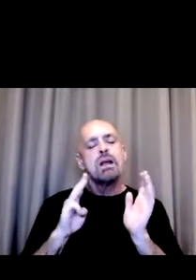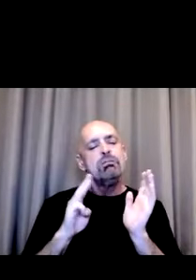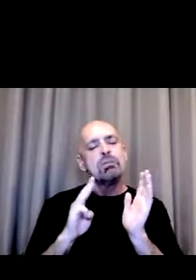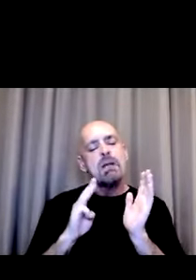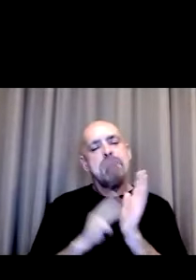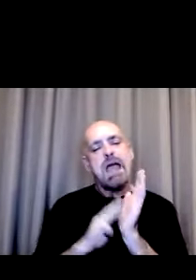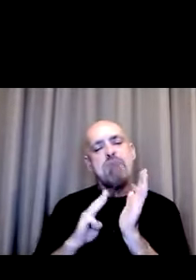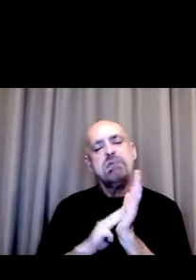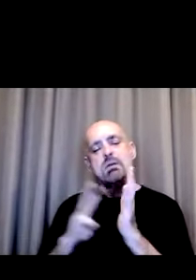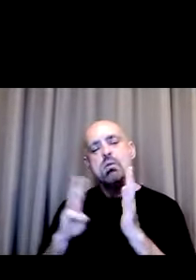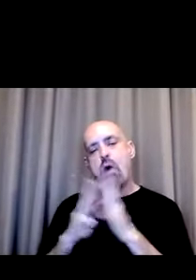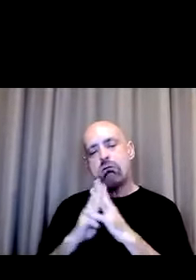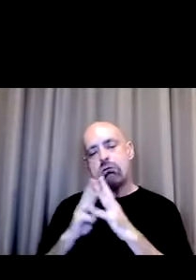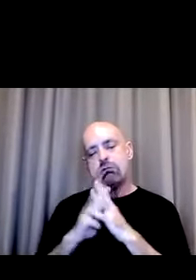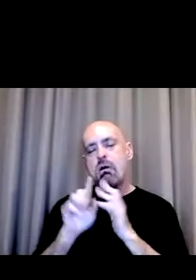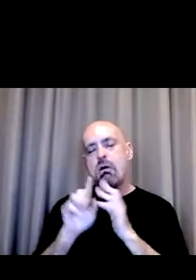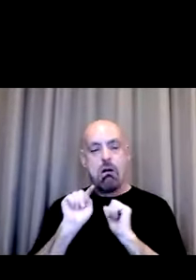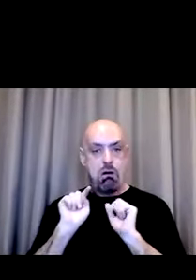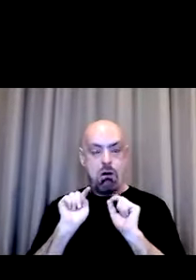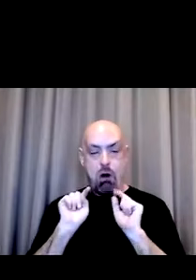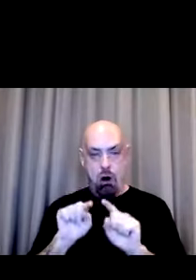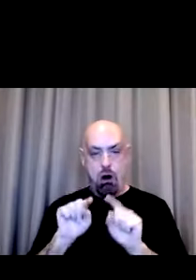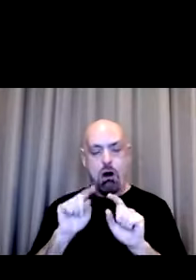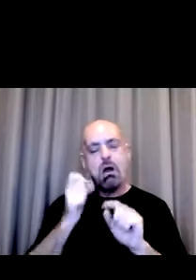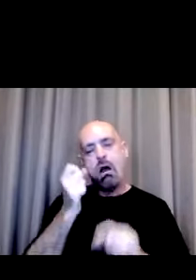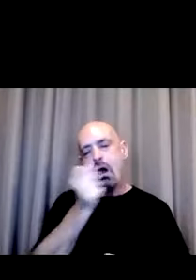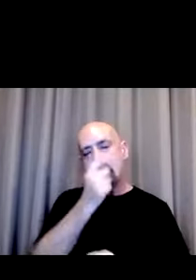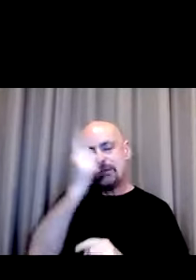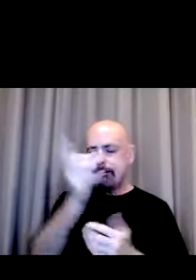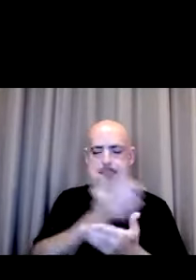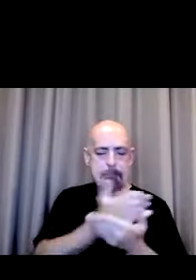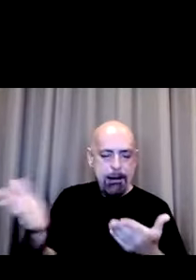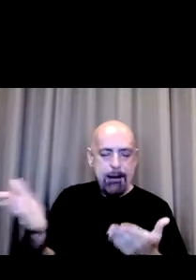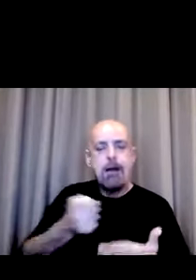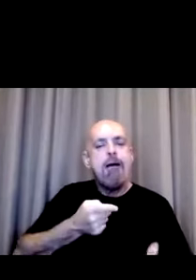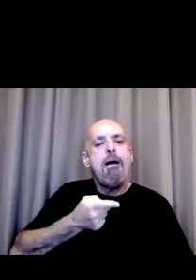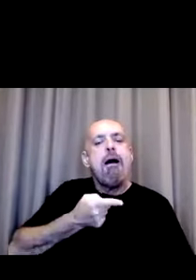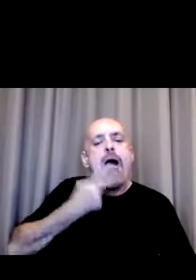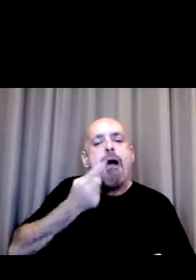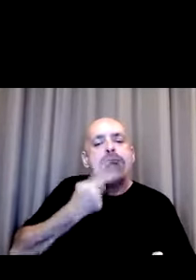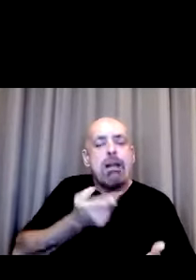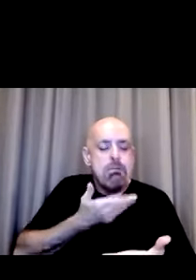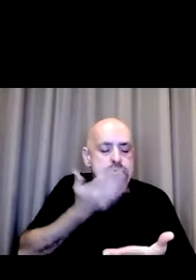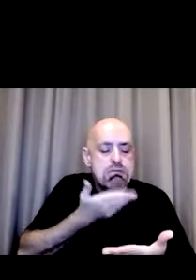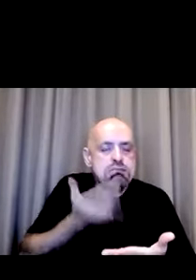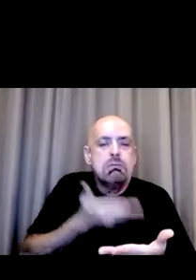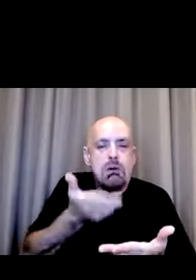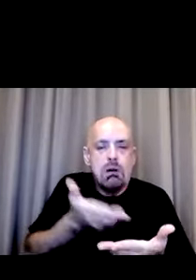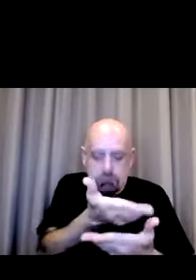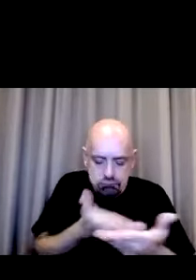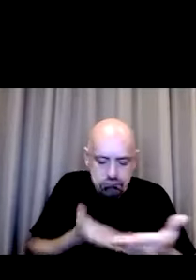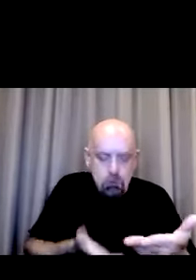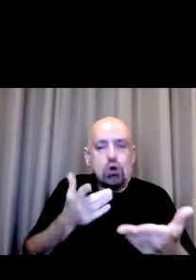Wollstonecraft focus for the rights of slaves with the American Revolution did not offer or accept so that's